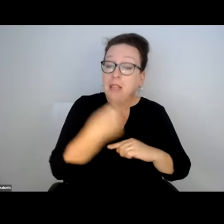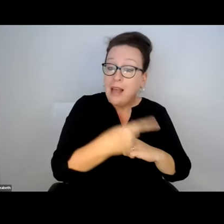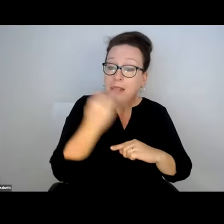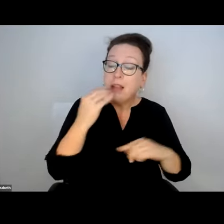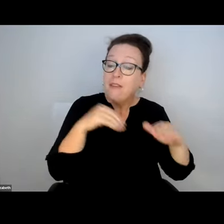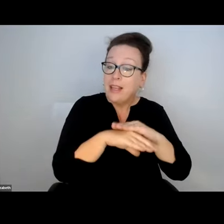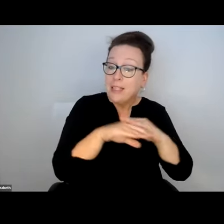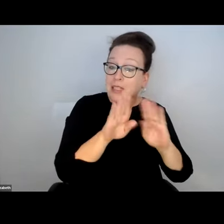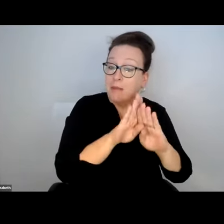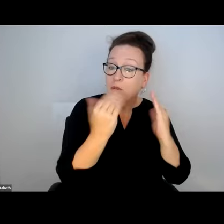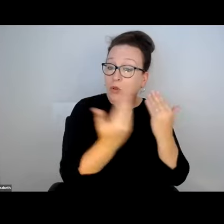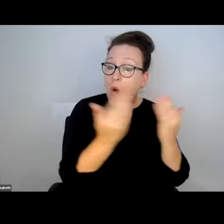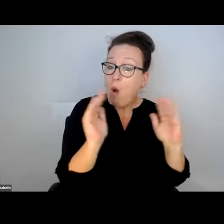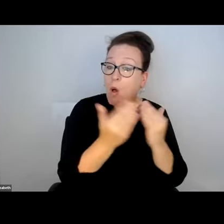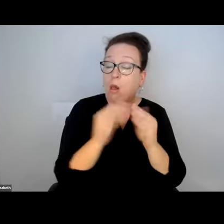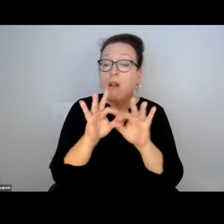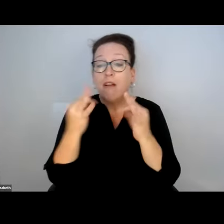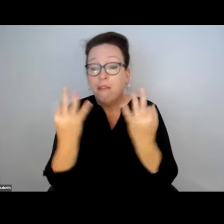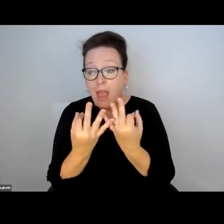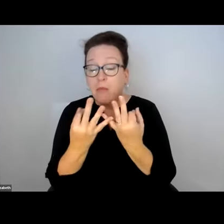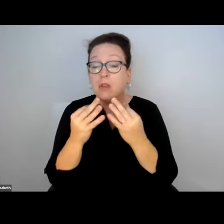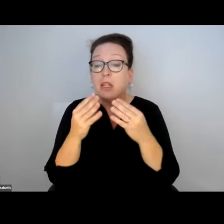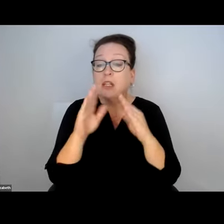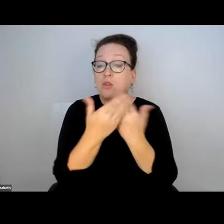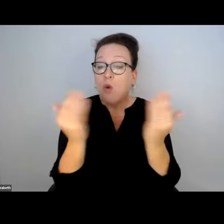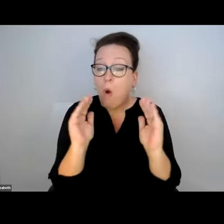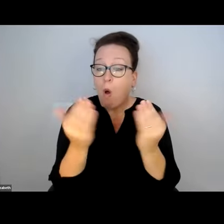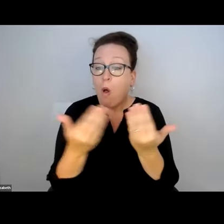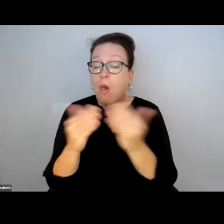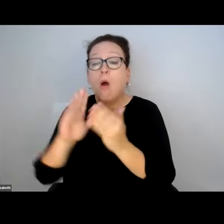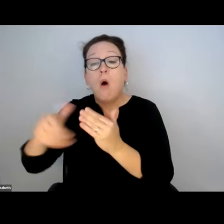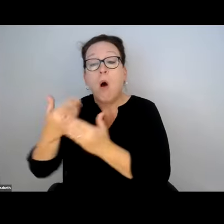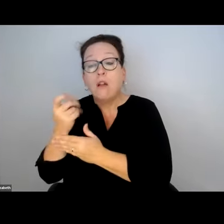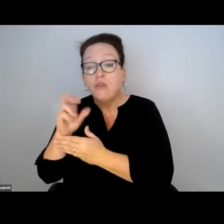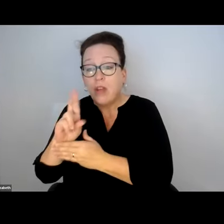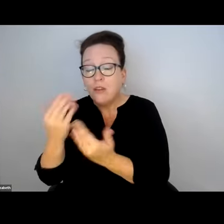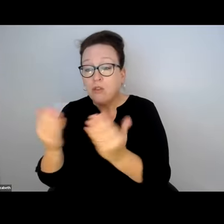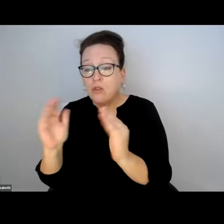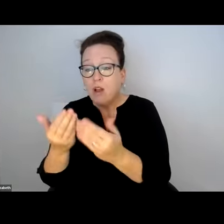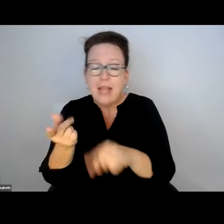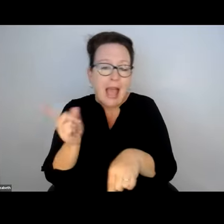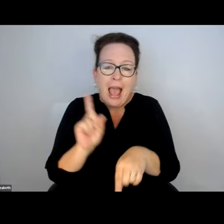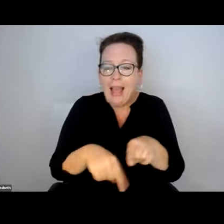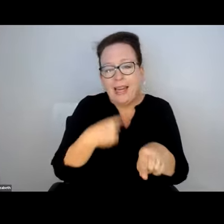INCLUDING WHETHER OR NOT THEY HAVE AN ACCESSIBLE STALL, FAMILY SINGLE STALL. ALL-GENDER STALLS AND THINGS